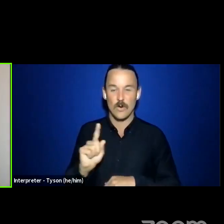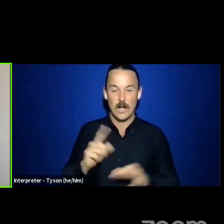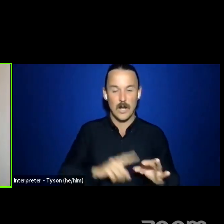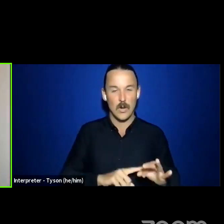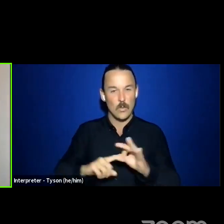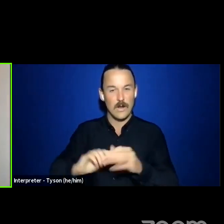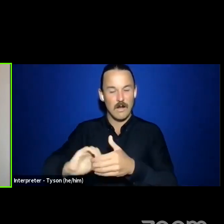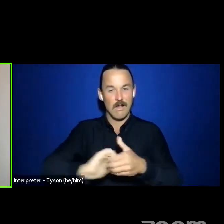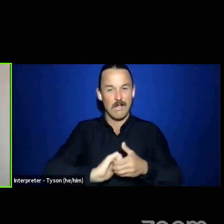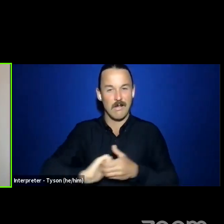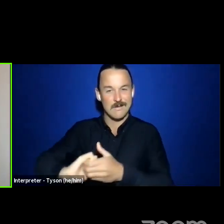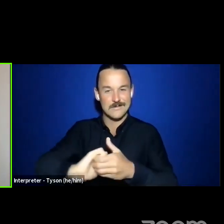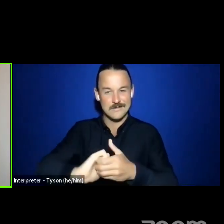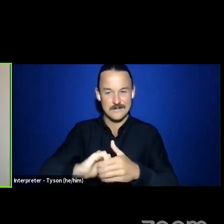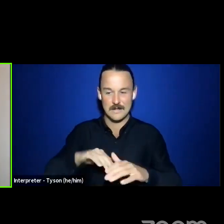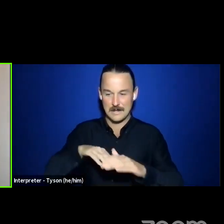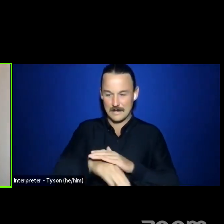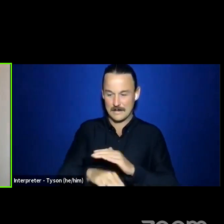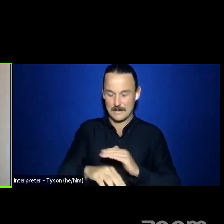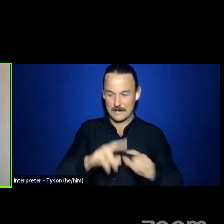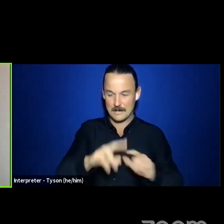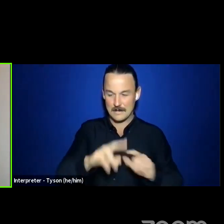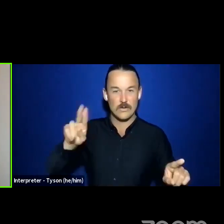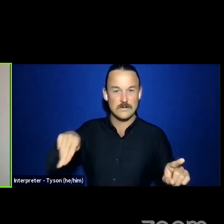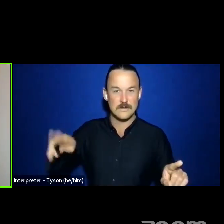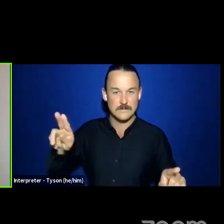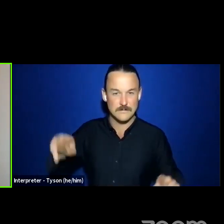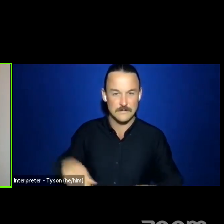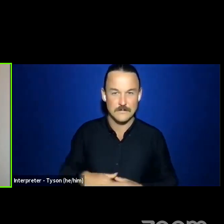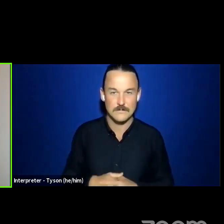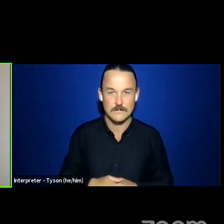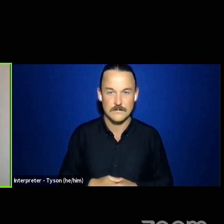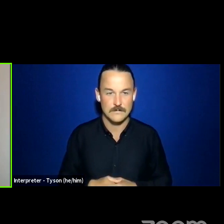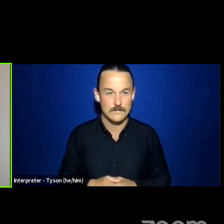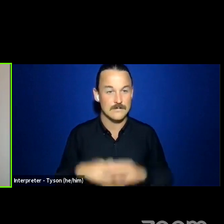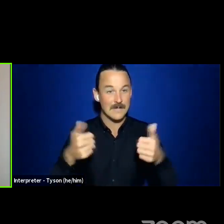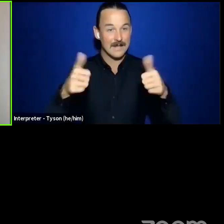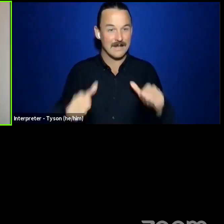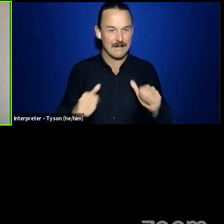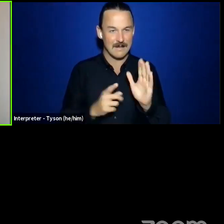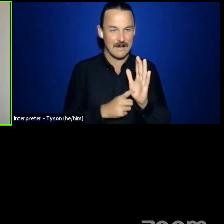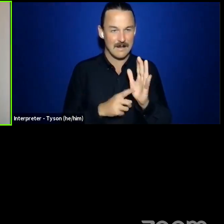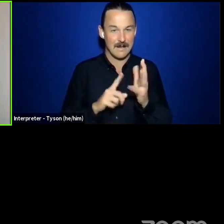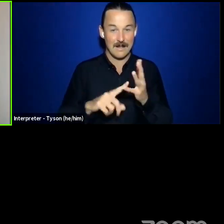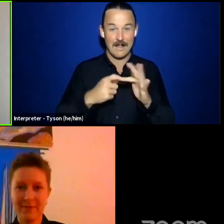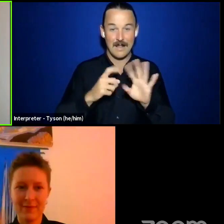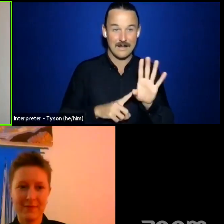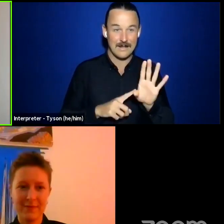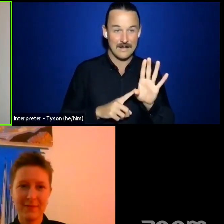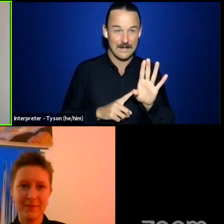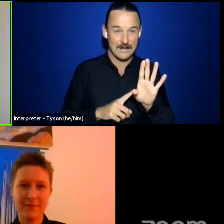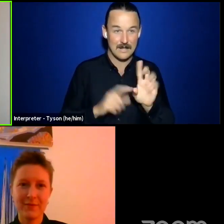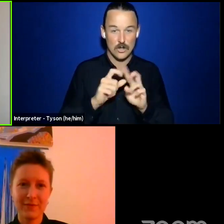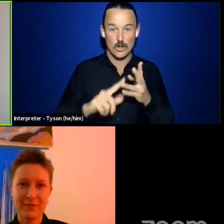Netherlands. Thanks a lot. look. Next up, lucky dog. lover